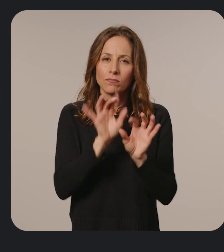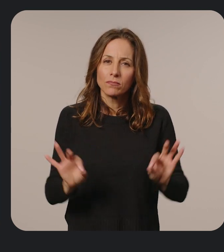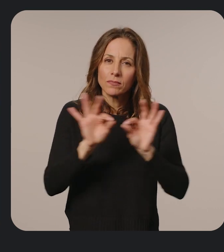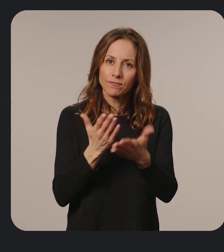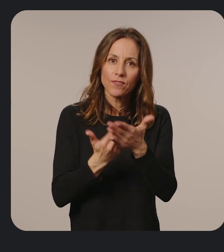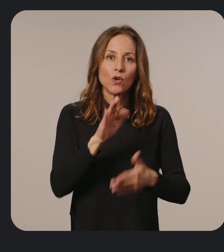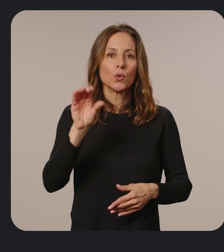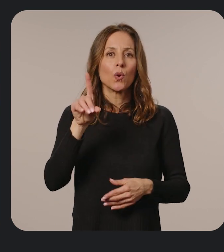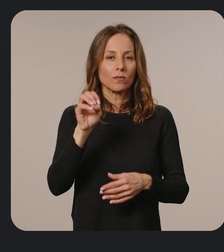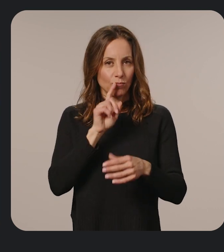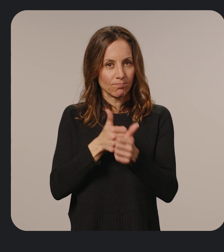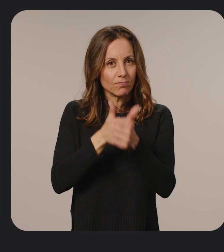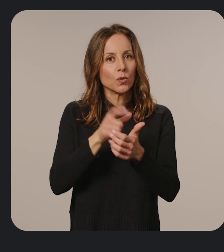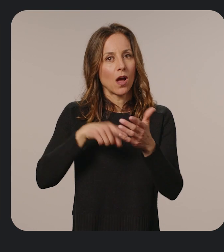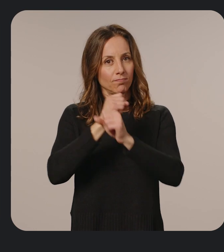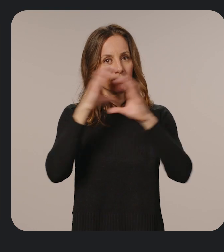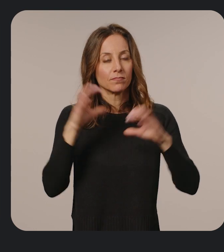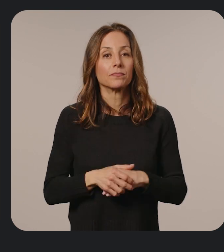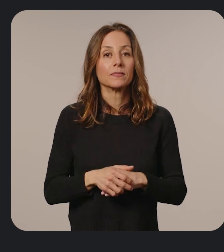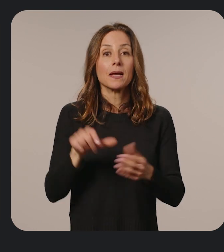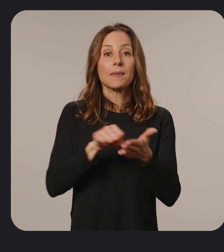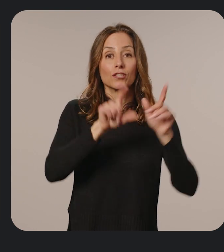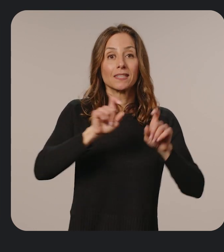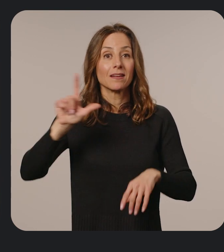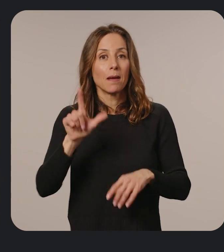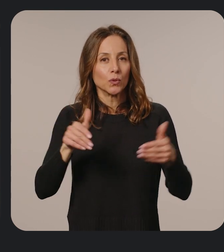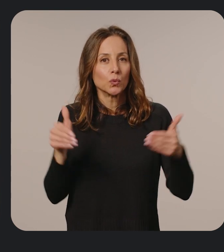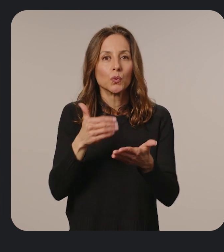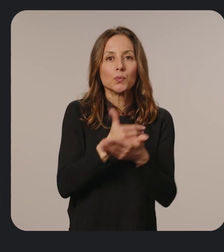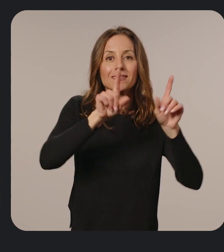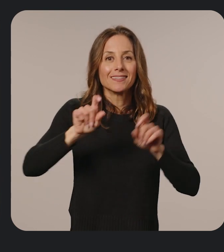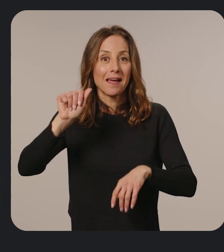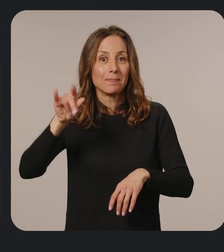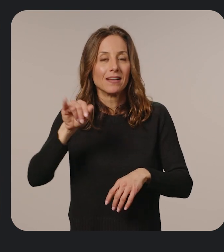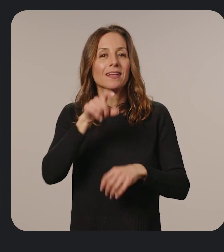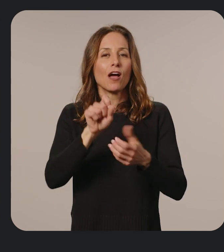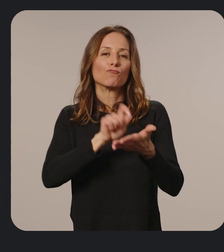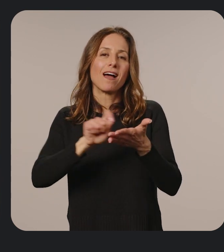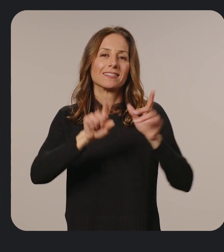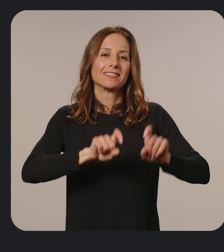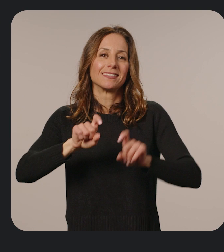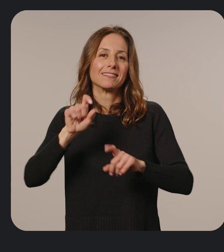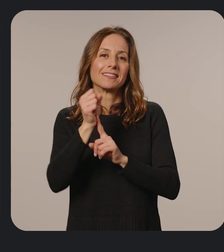Writing tests are crucial to verify that your code behaves as you expect. The paging-test library introduces new test APIs,